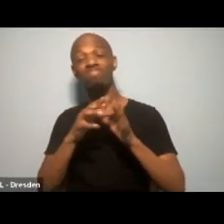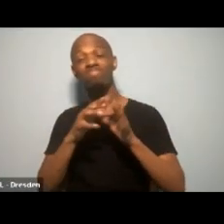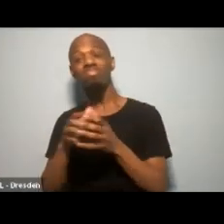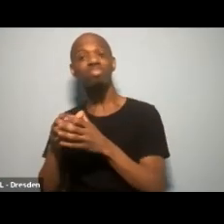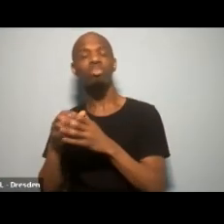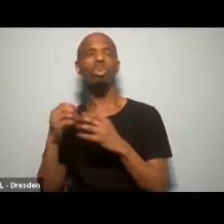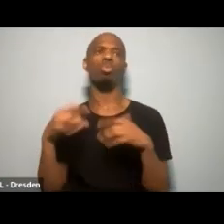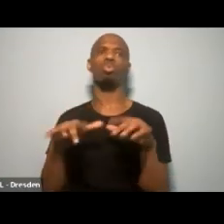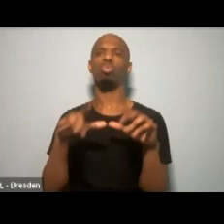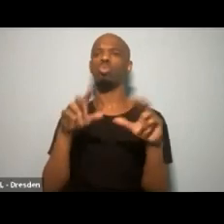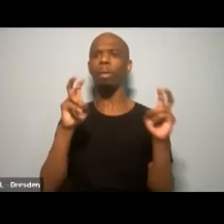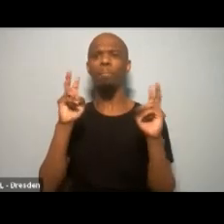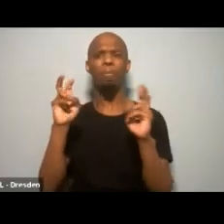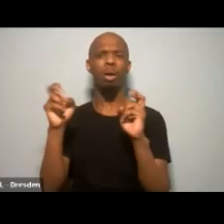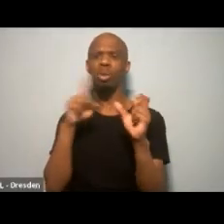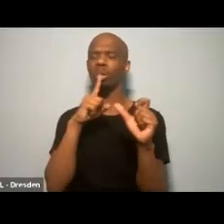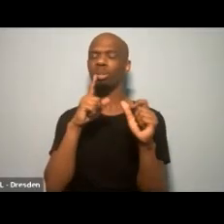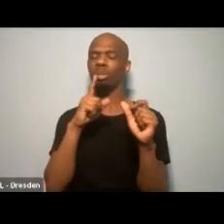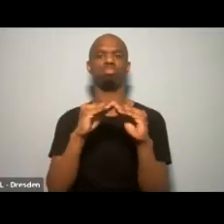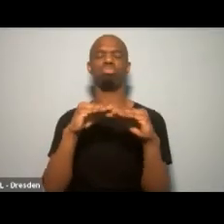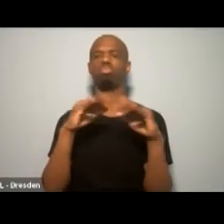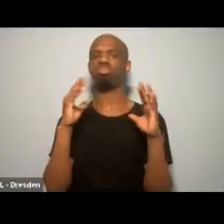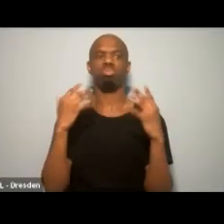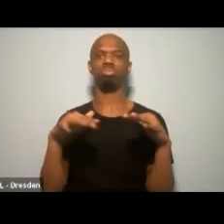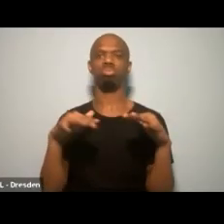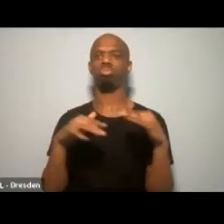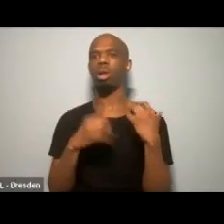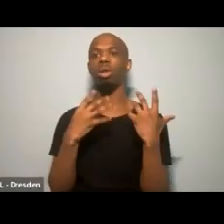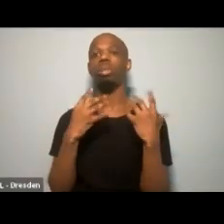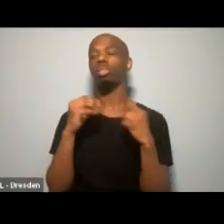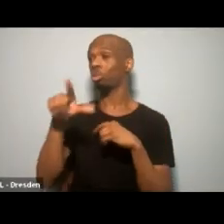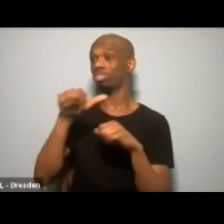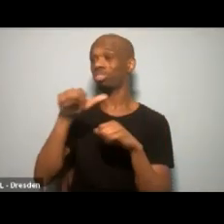so you can take a 3D tour of the Djenne mosque, for example.